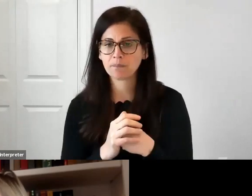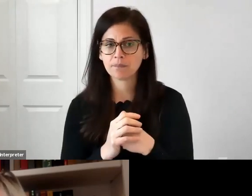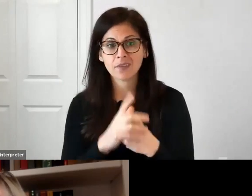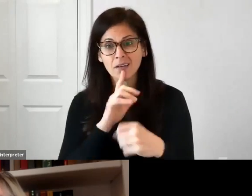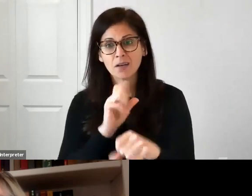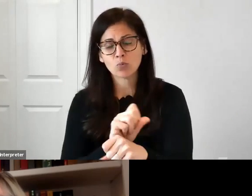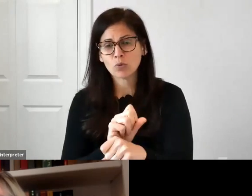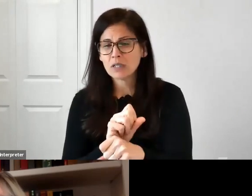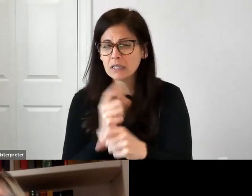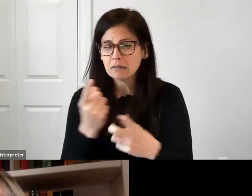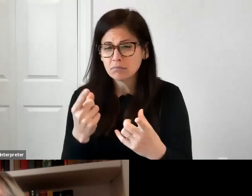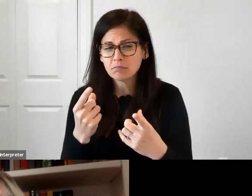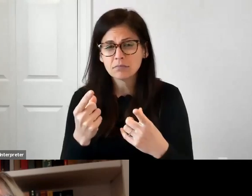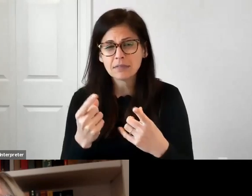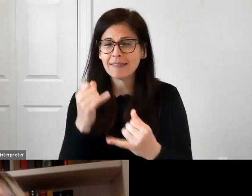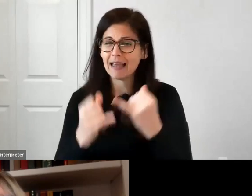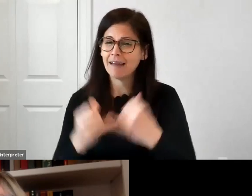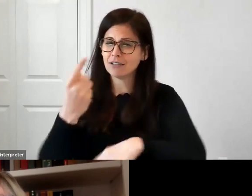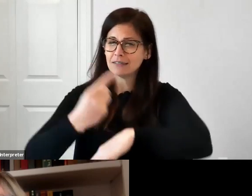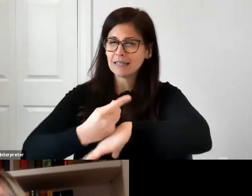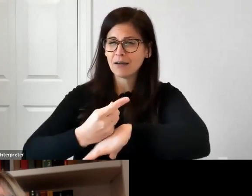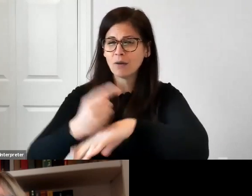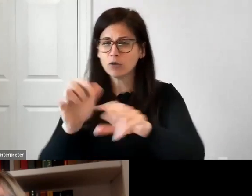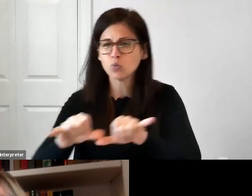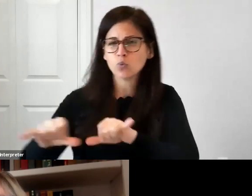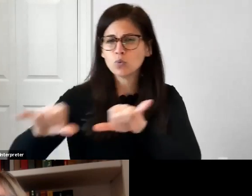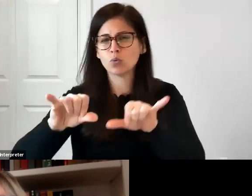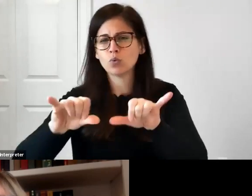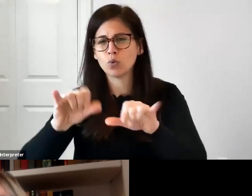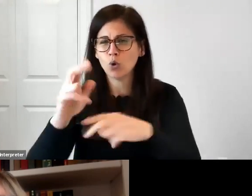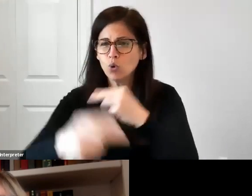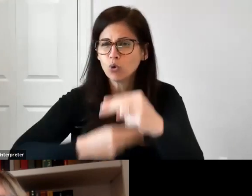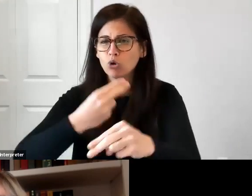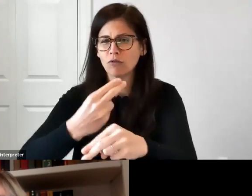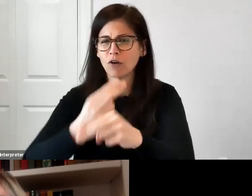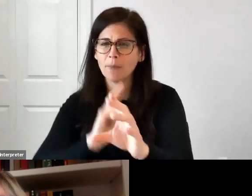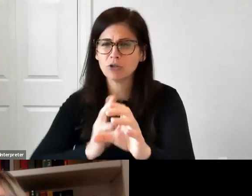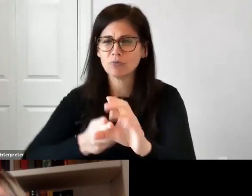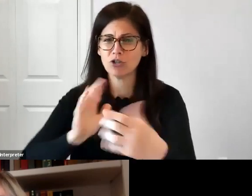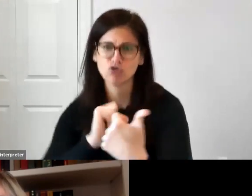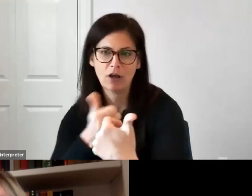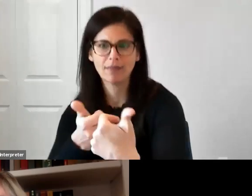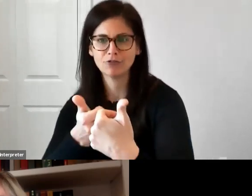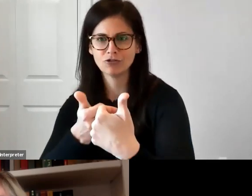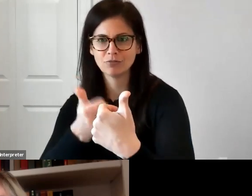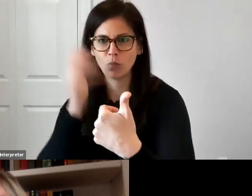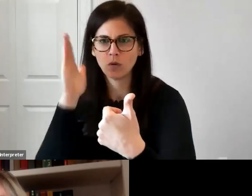a little Universal Participation challenge. I have been talking to many teachers